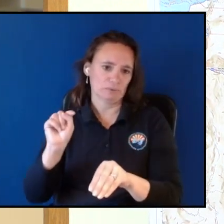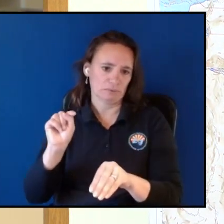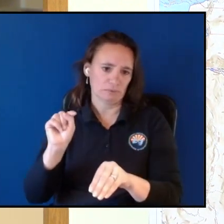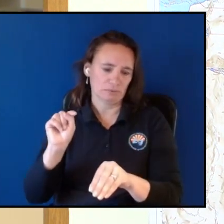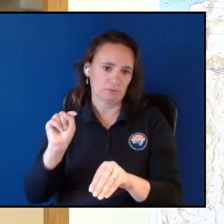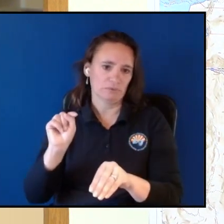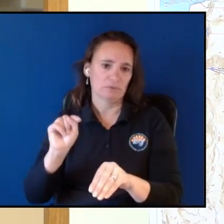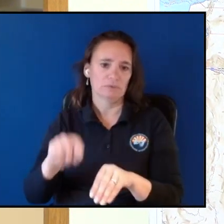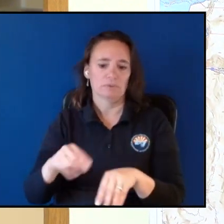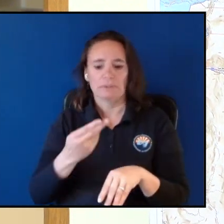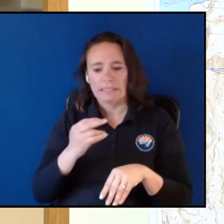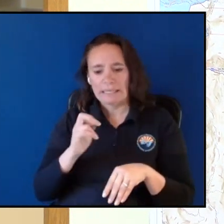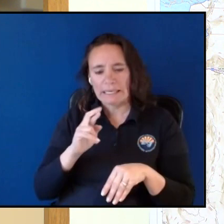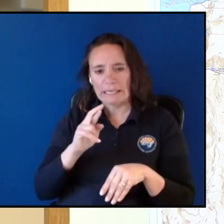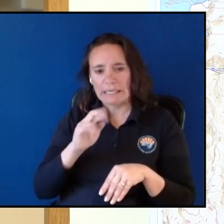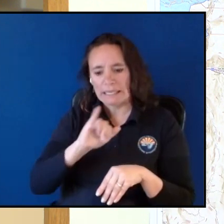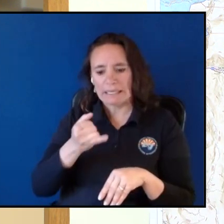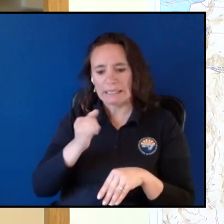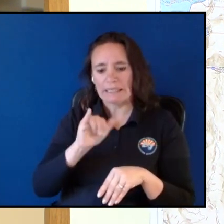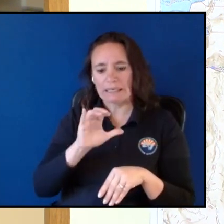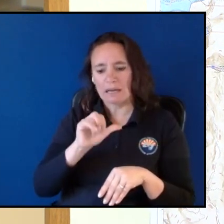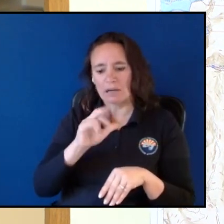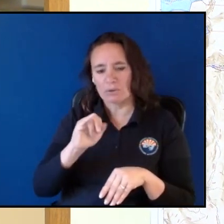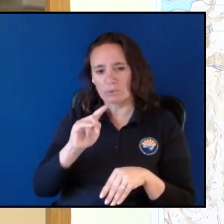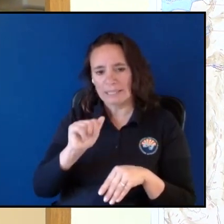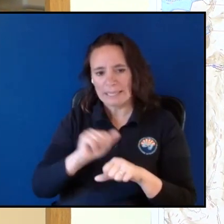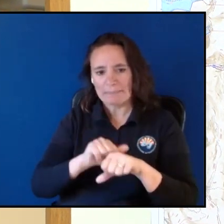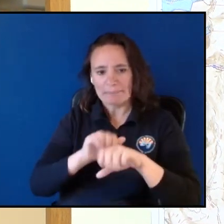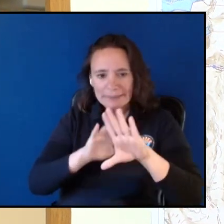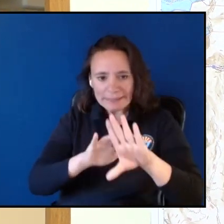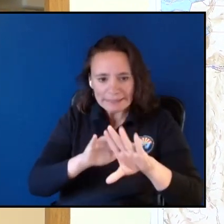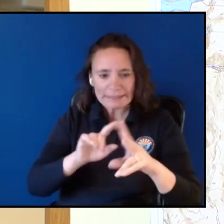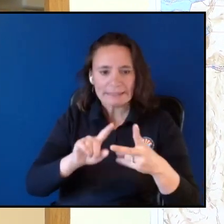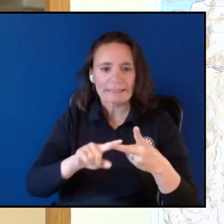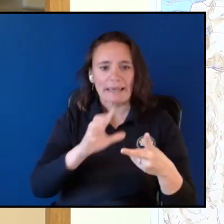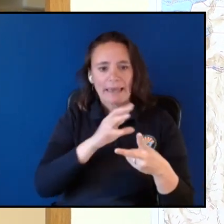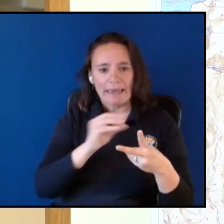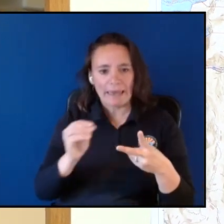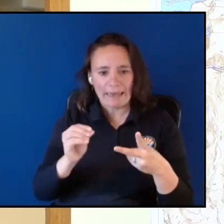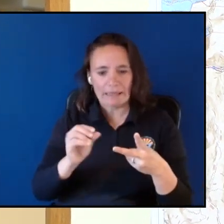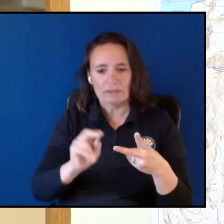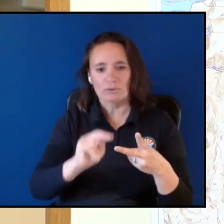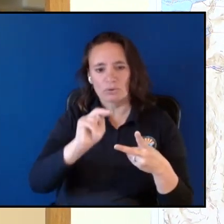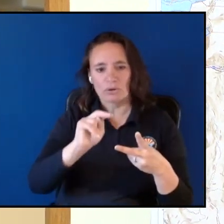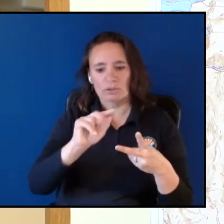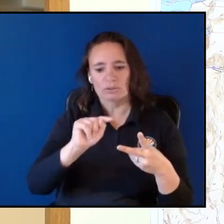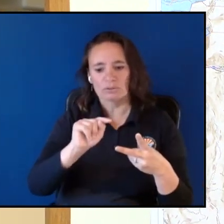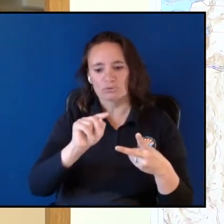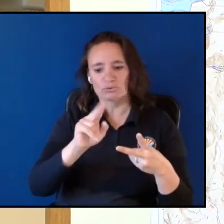where the ridge system turns back to the west to go to to North Truchas. You know, that's you can't put people in